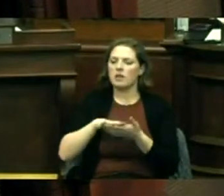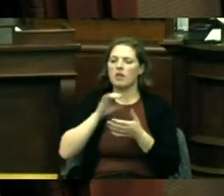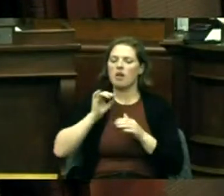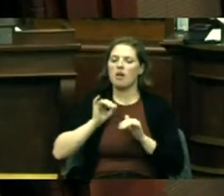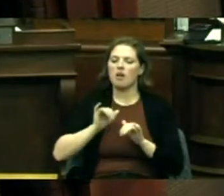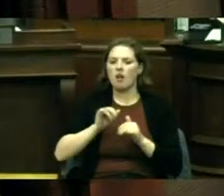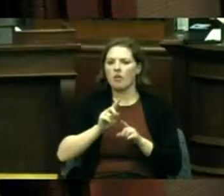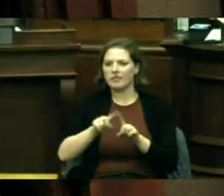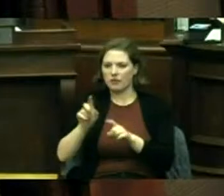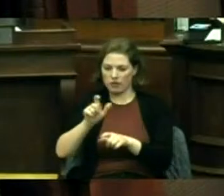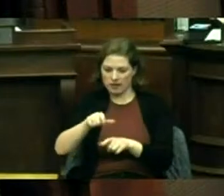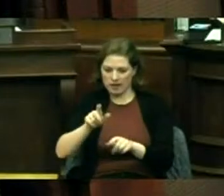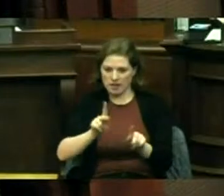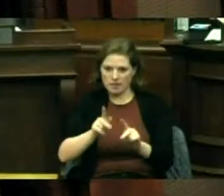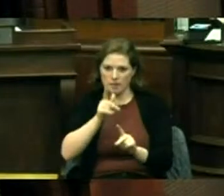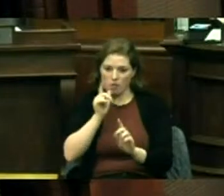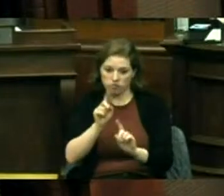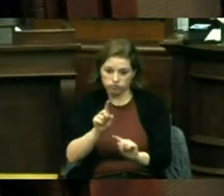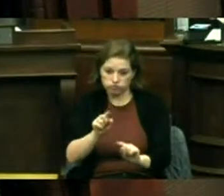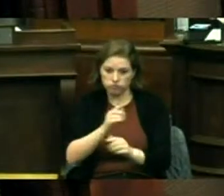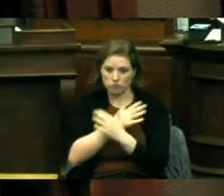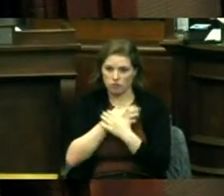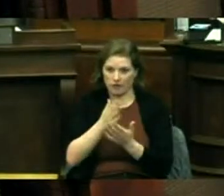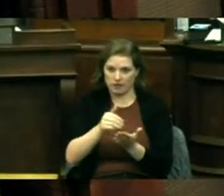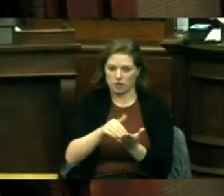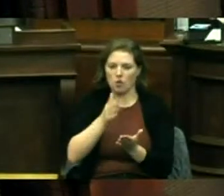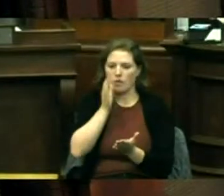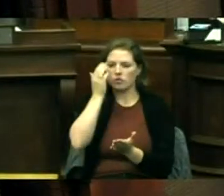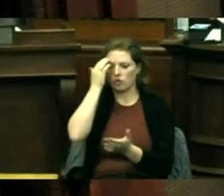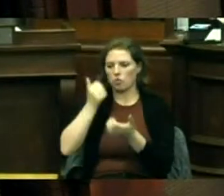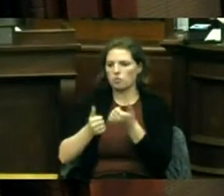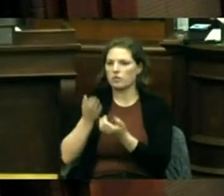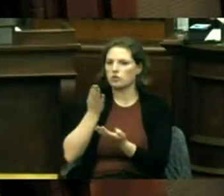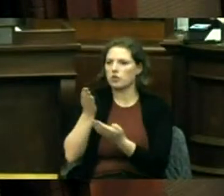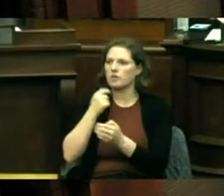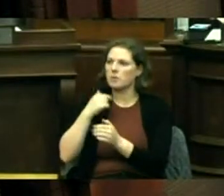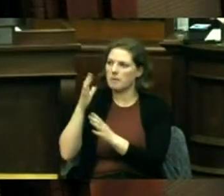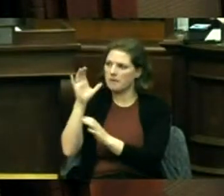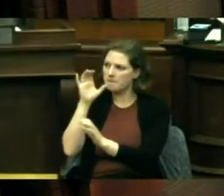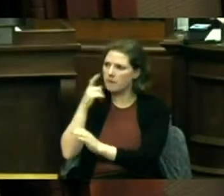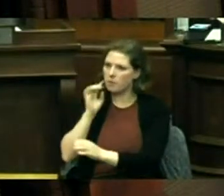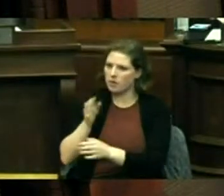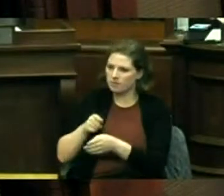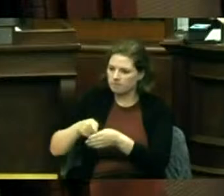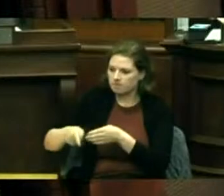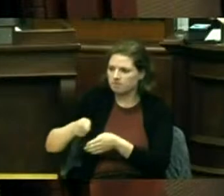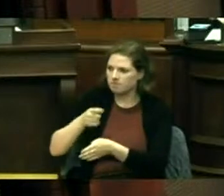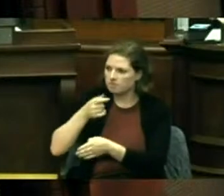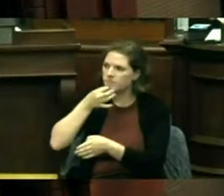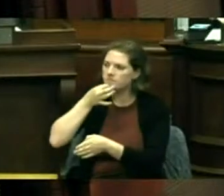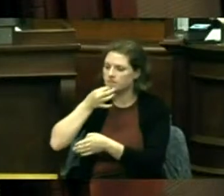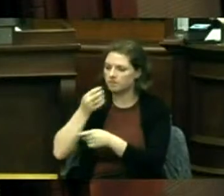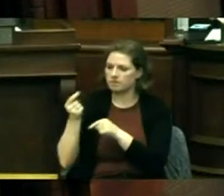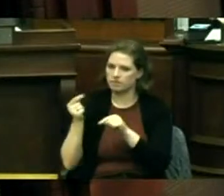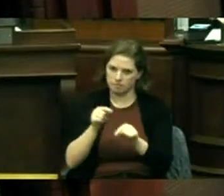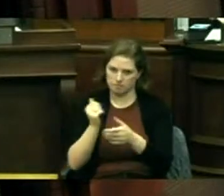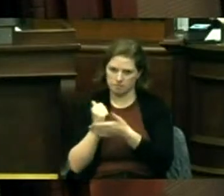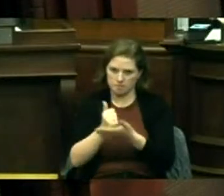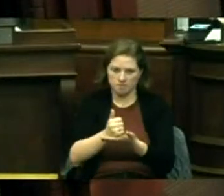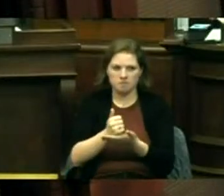selected out of there. And so I think as we learn different needs of our children in the rec center, we will continue to look